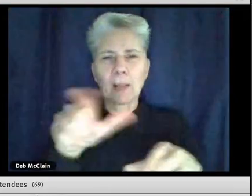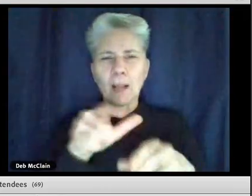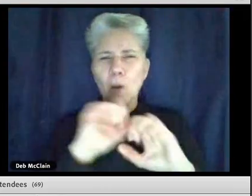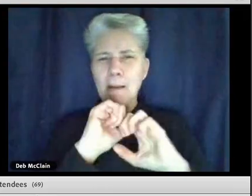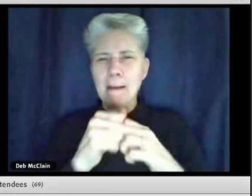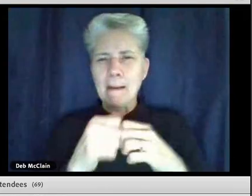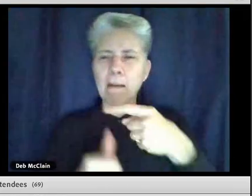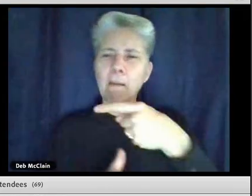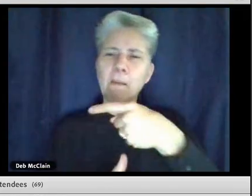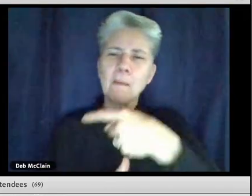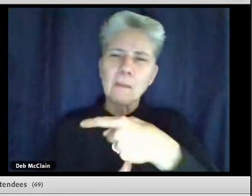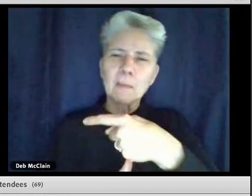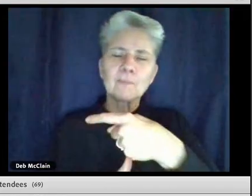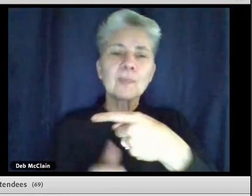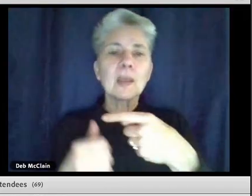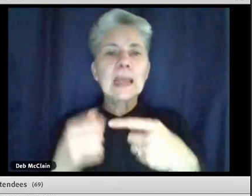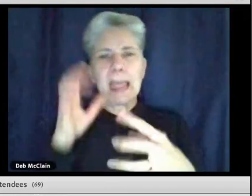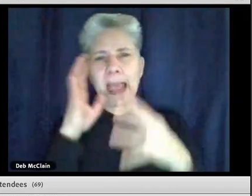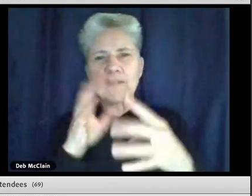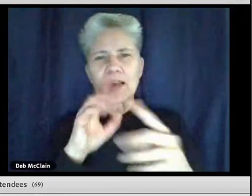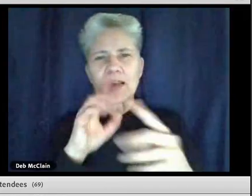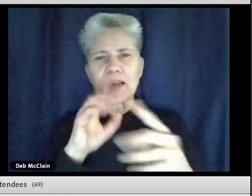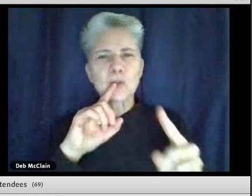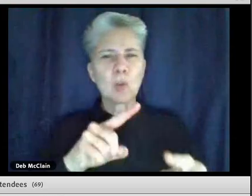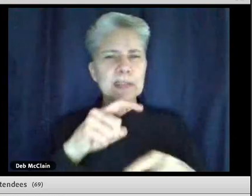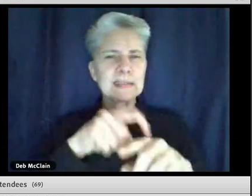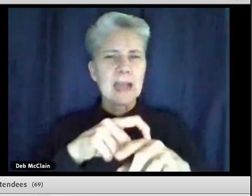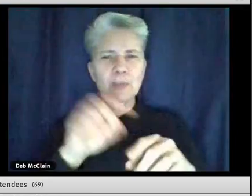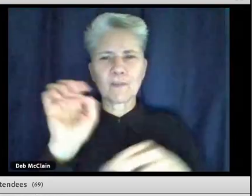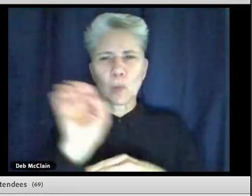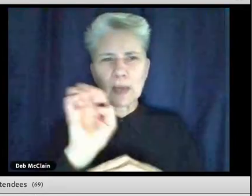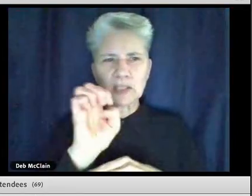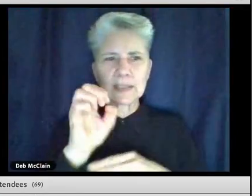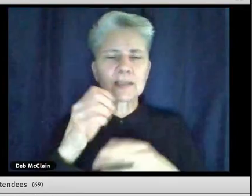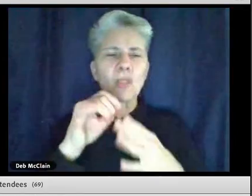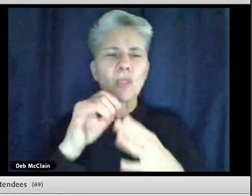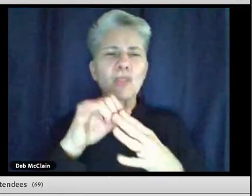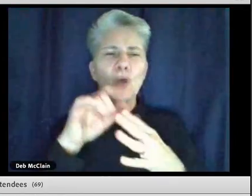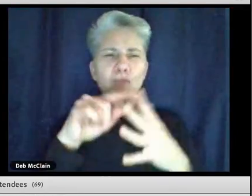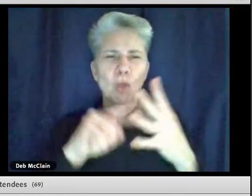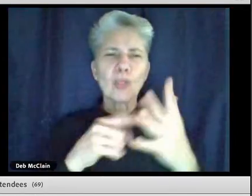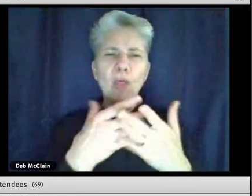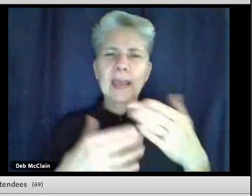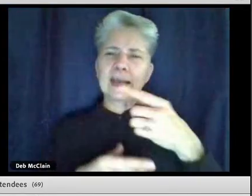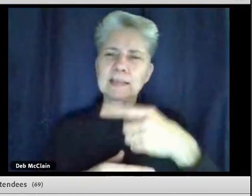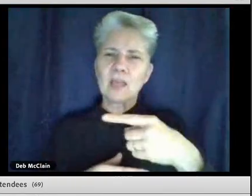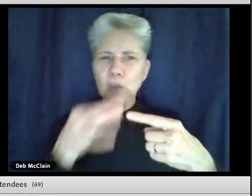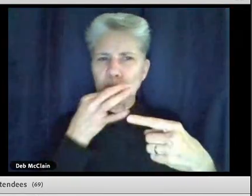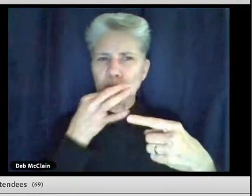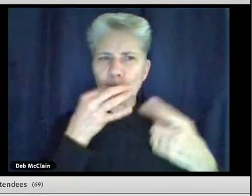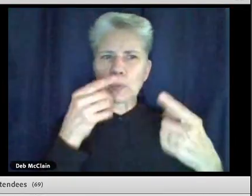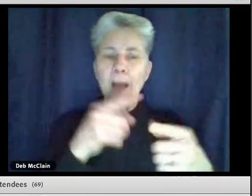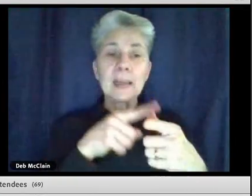"Managing Stress and Anxiety," in the public library, "Innovative Solutions in Times of Crisis,"